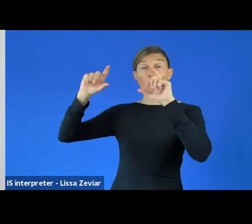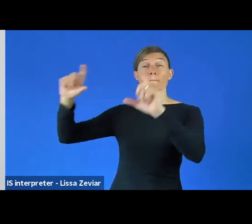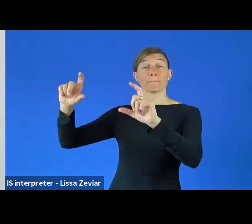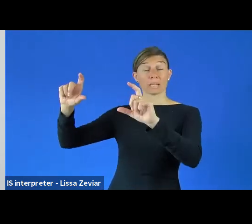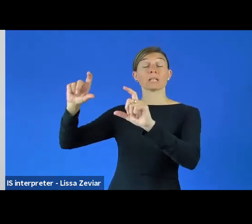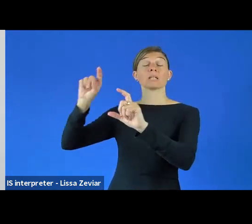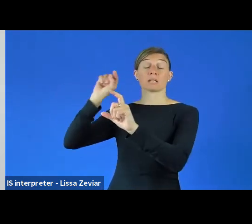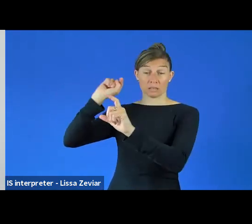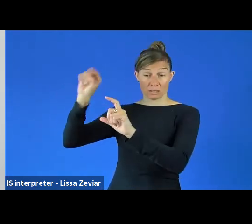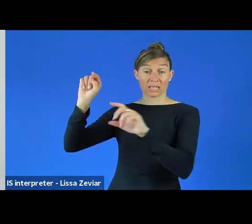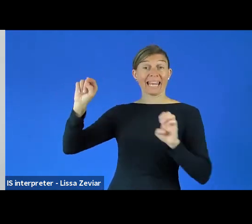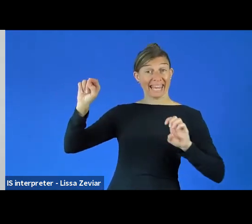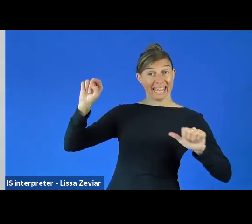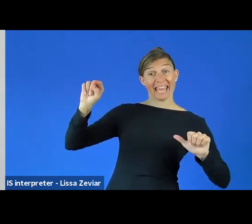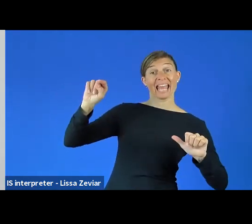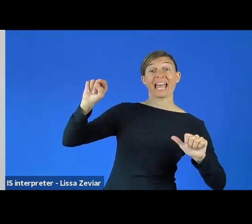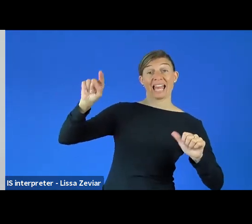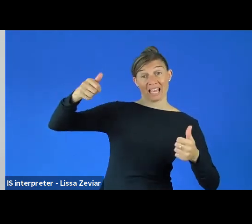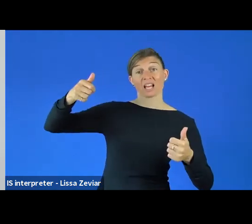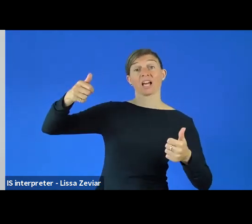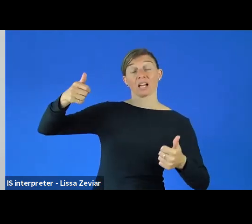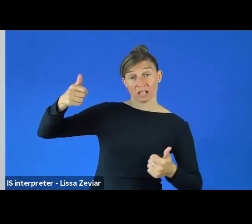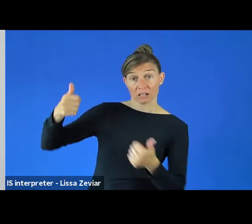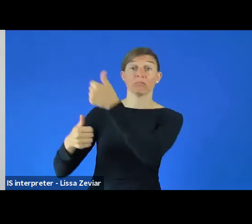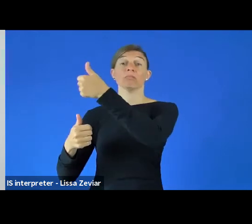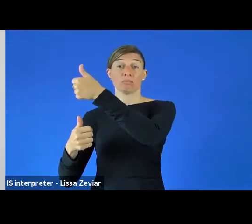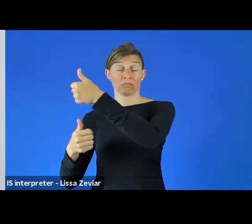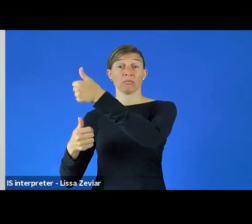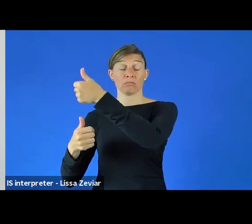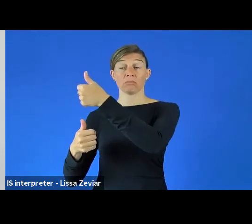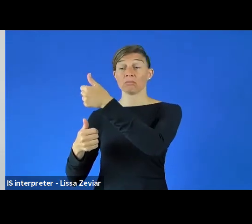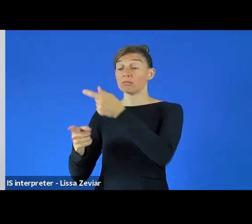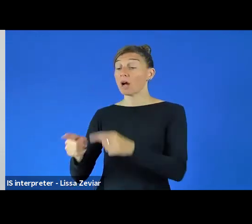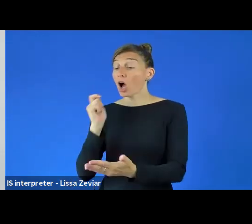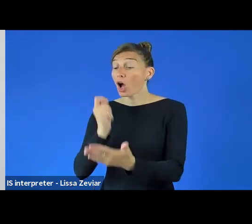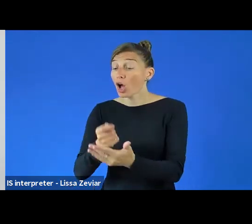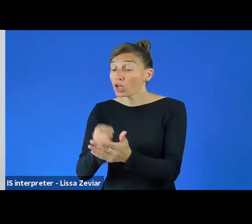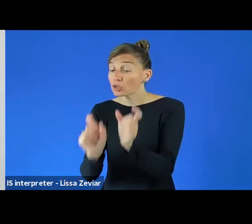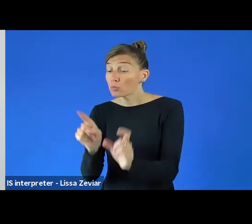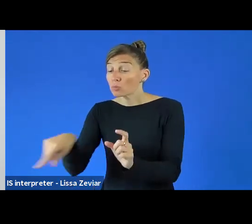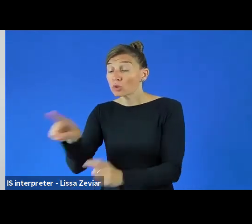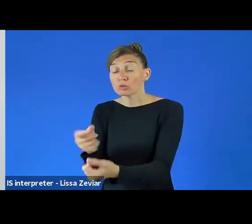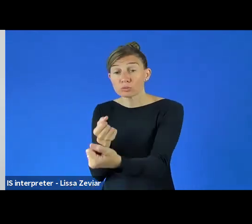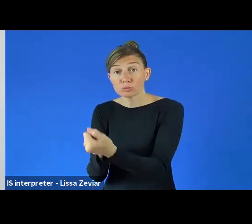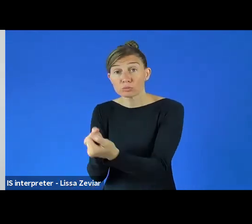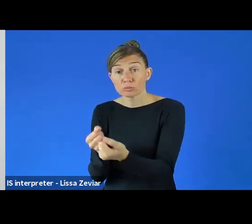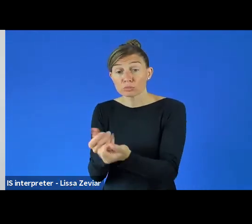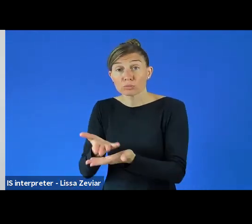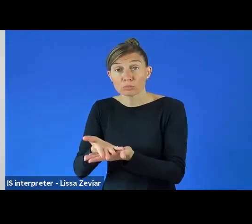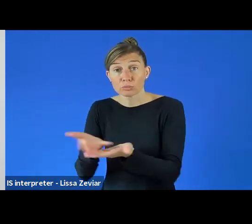providing support services to the customers related to the products or services they put on the market.